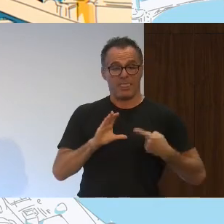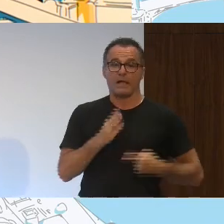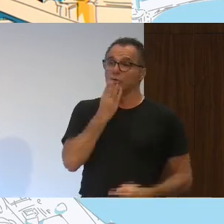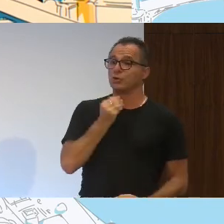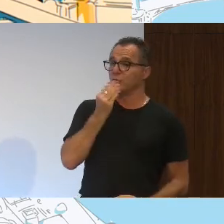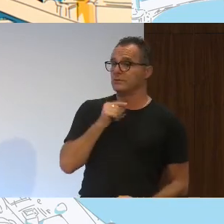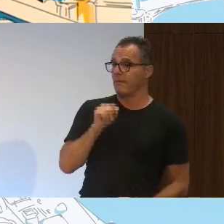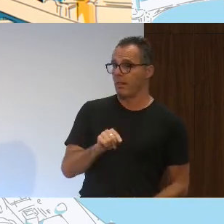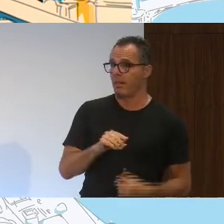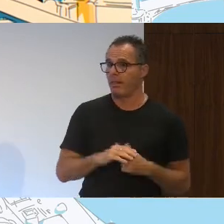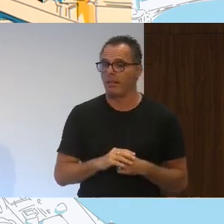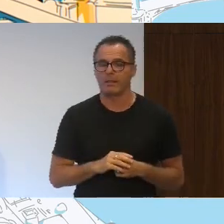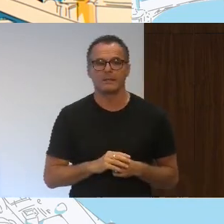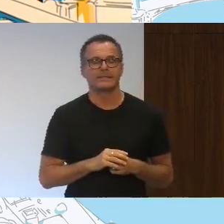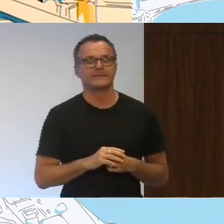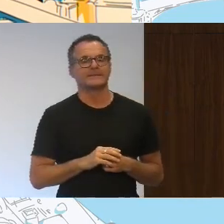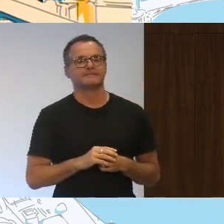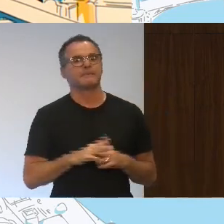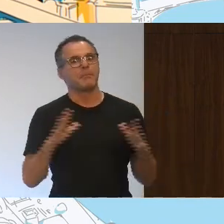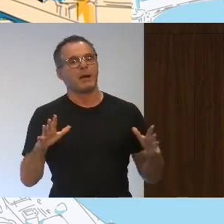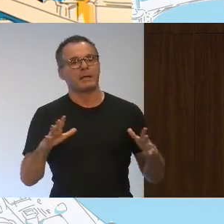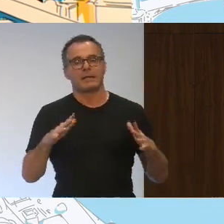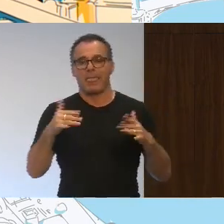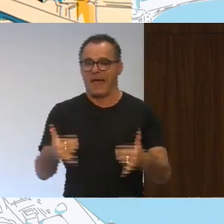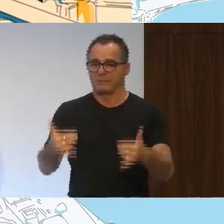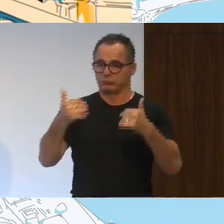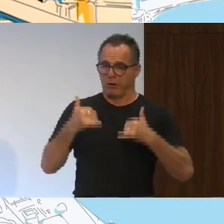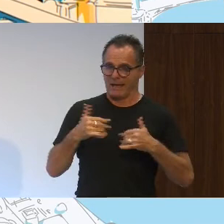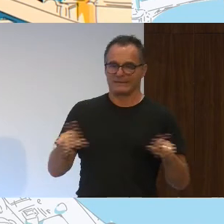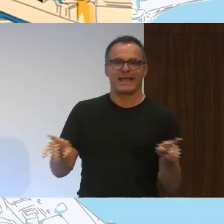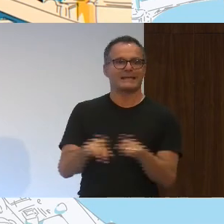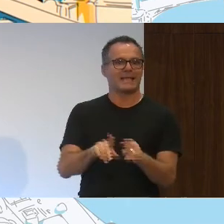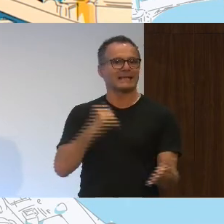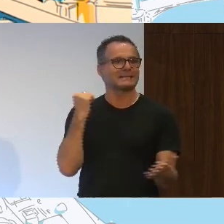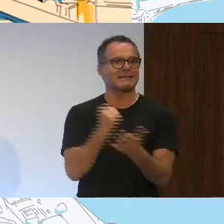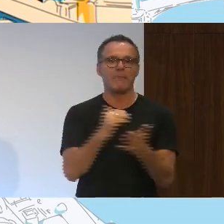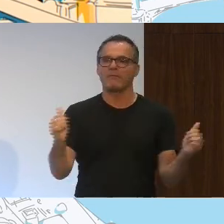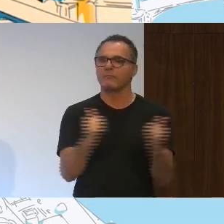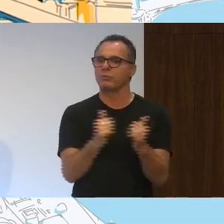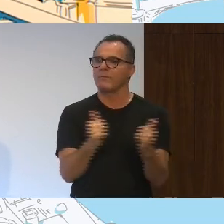The but it's it's like a stamp of approval from scientific colleagues